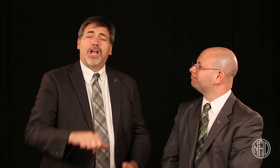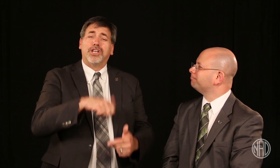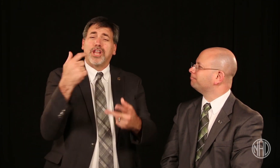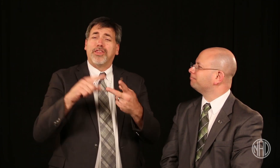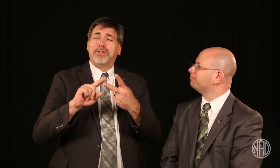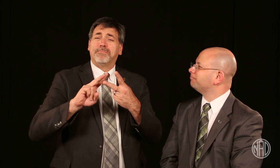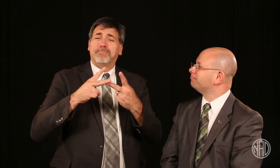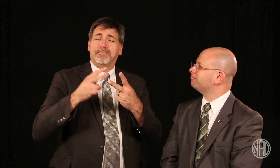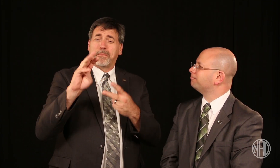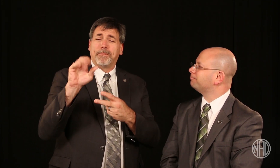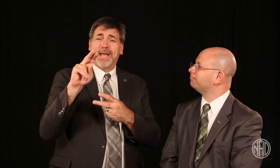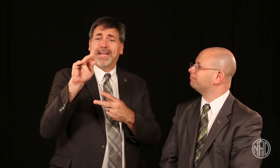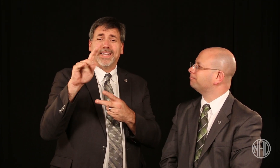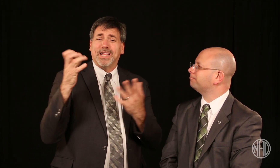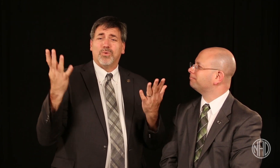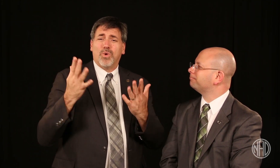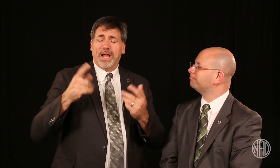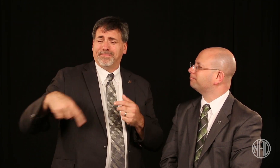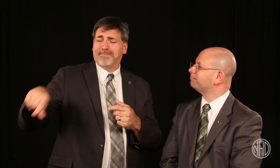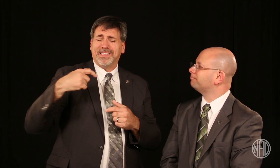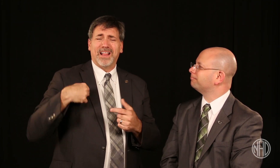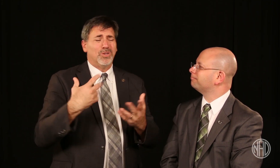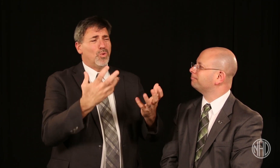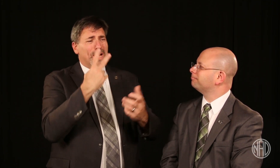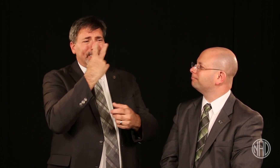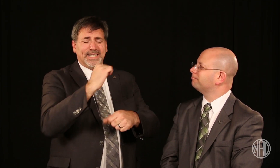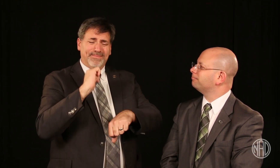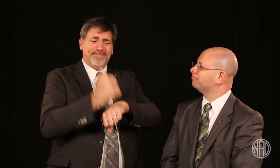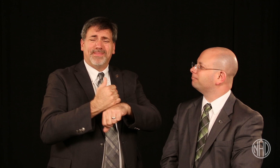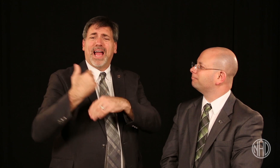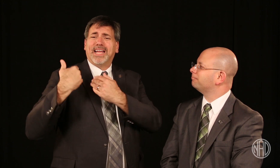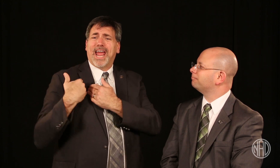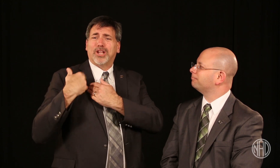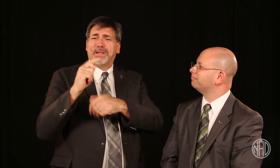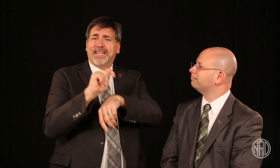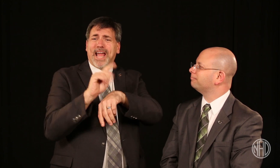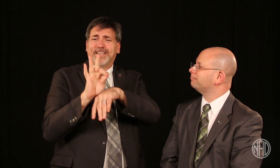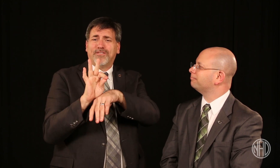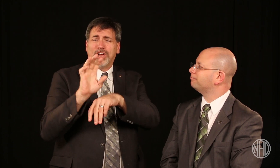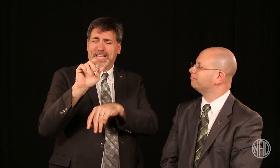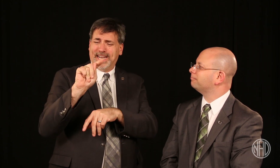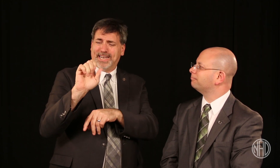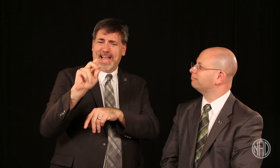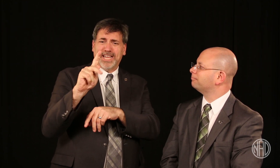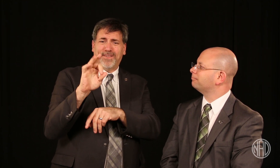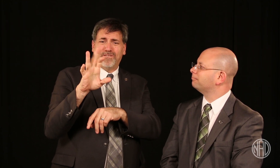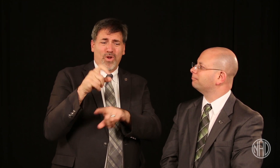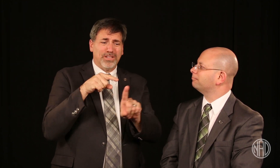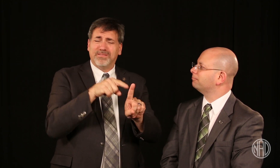The second mandate was to establish an Accountability Task Force